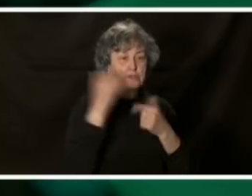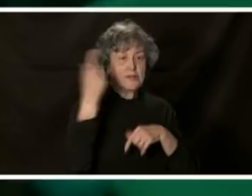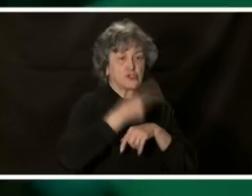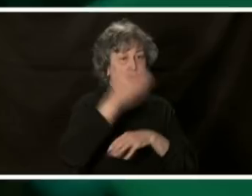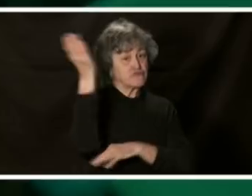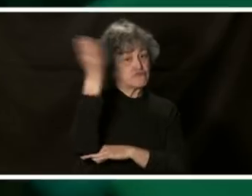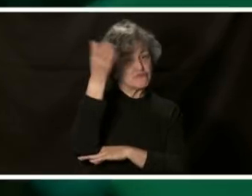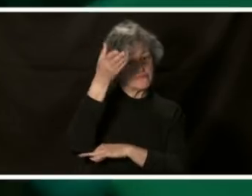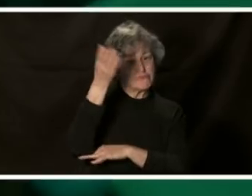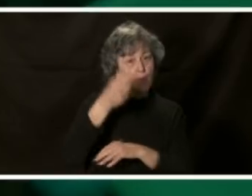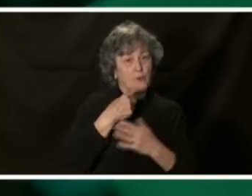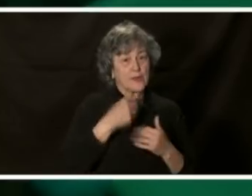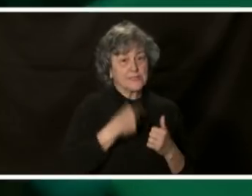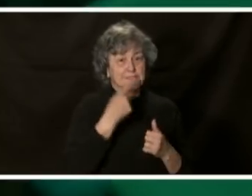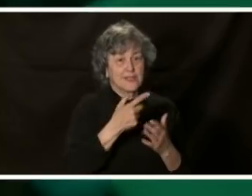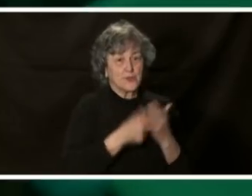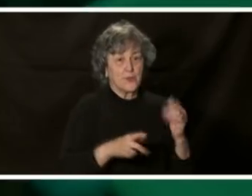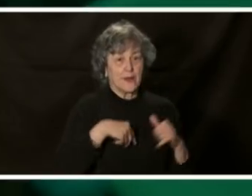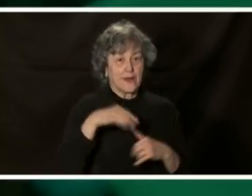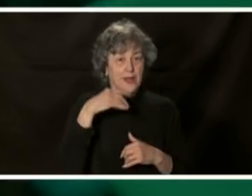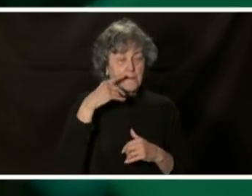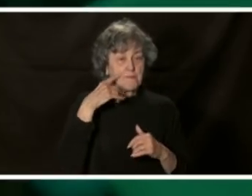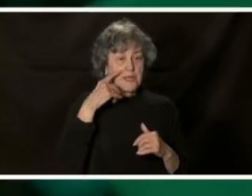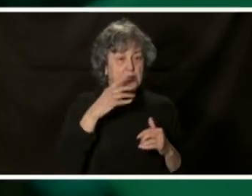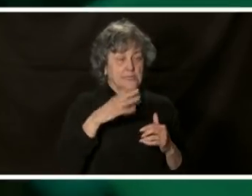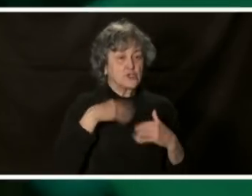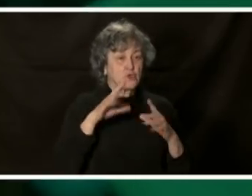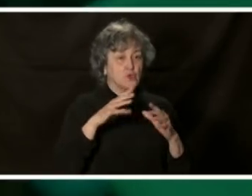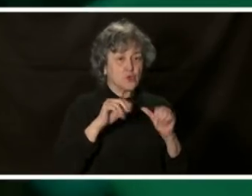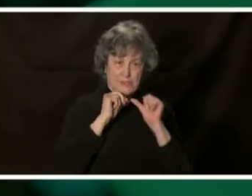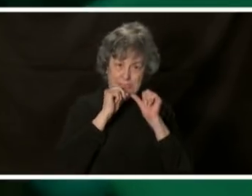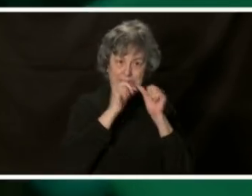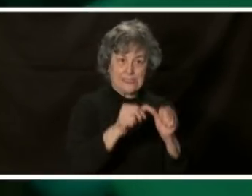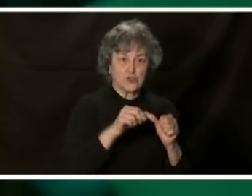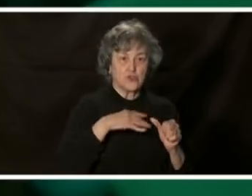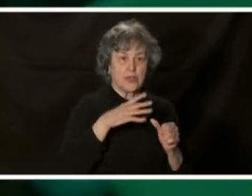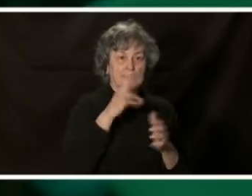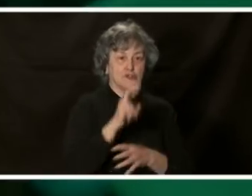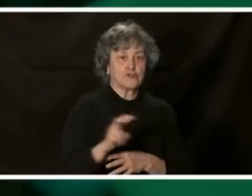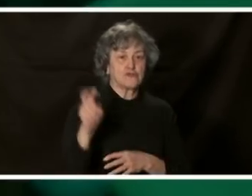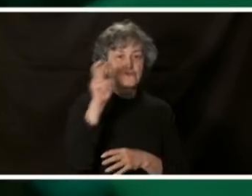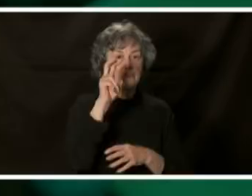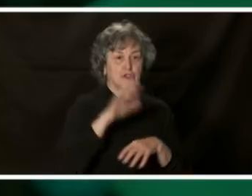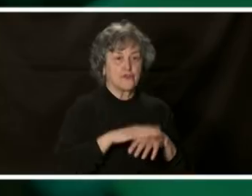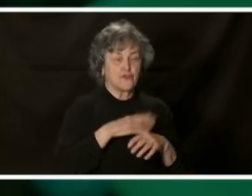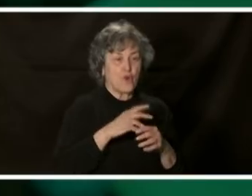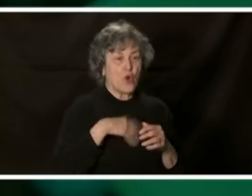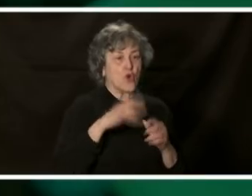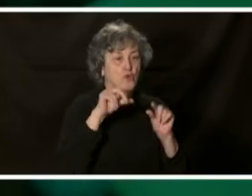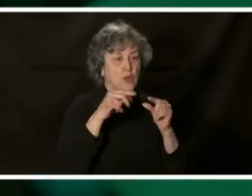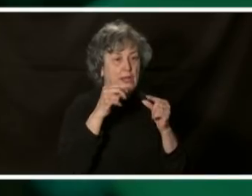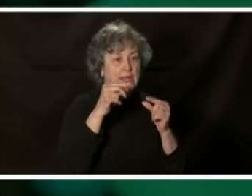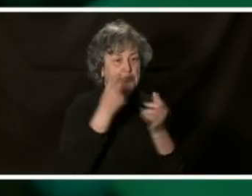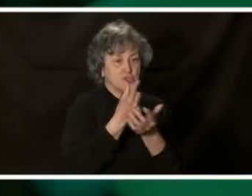PLEASE KNOW, THAT AS SOMEONE WHO IS STILL ON THE JOURNEY TO GRADUATION, THAT YOU ARE MY INSPIRATION, AND I AM SO PROUD TO TAKE PART